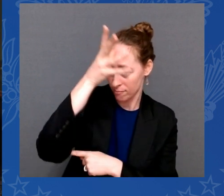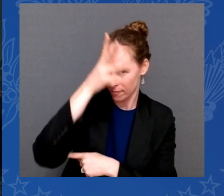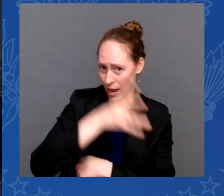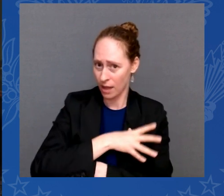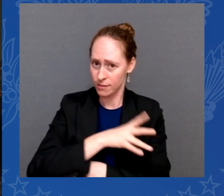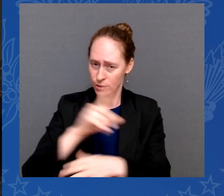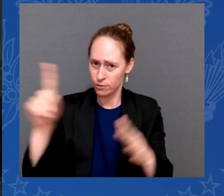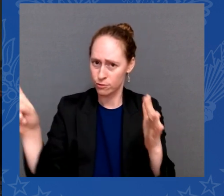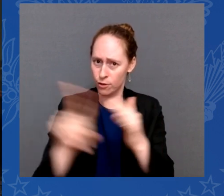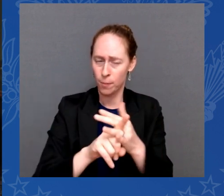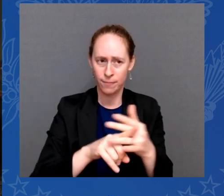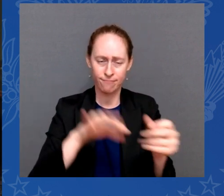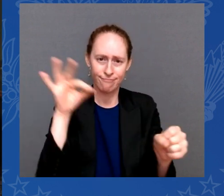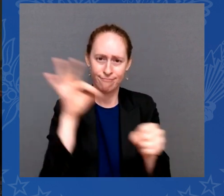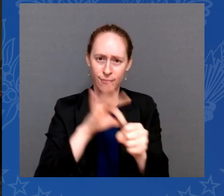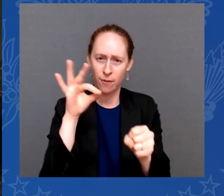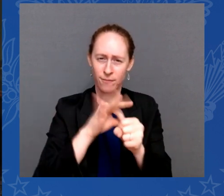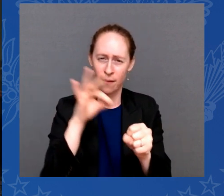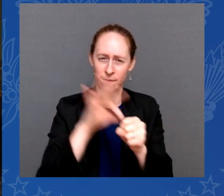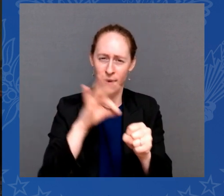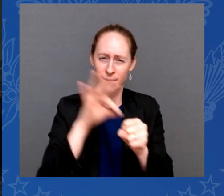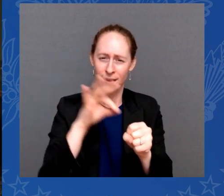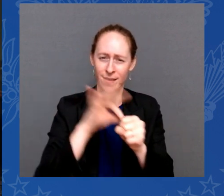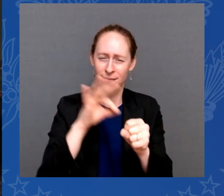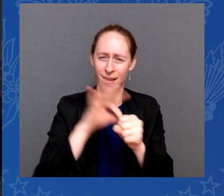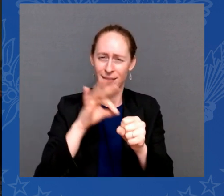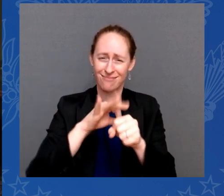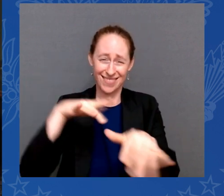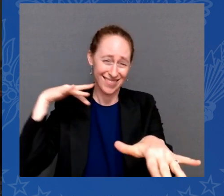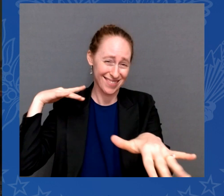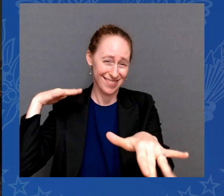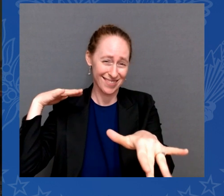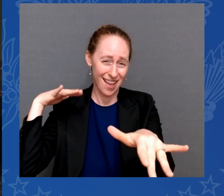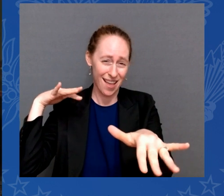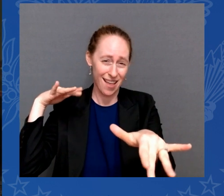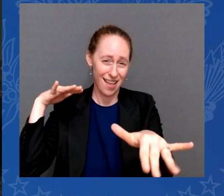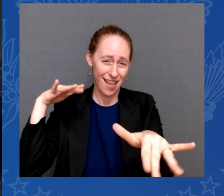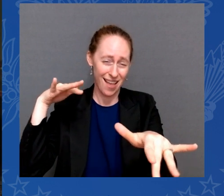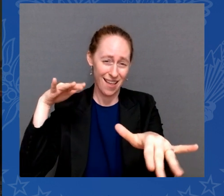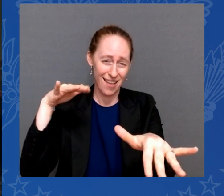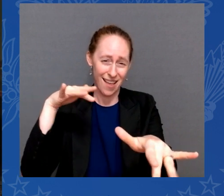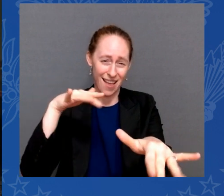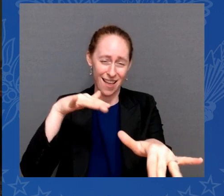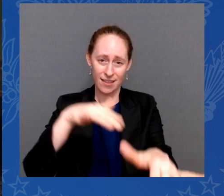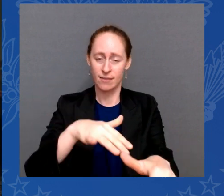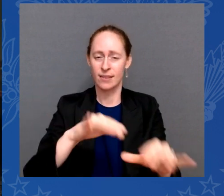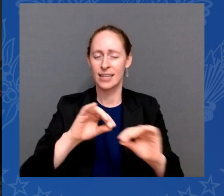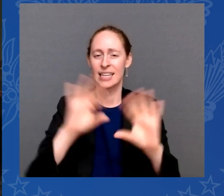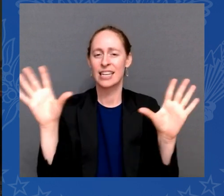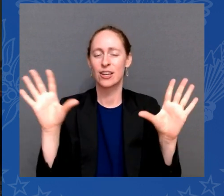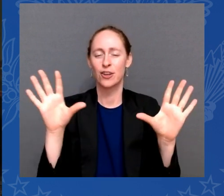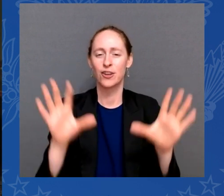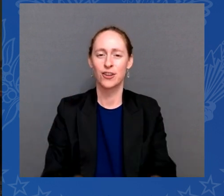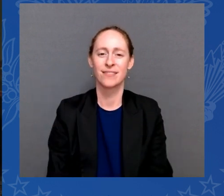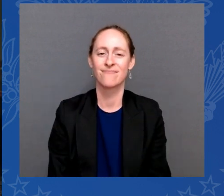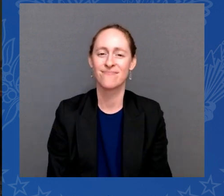defeated a ballot initiative to remove the right to choose an abortion from the Kansas constitution.